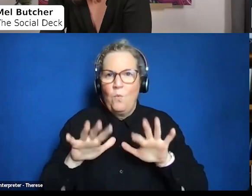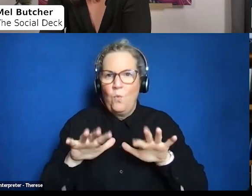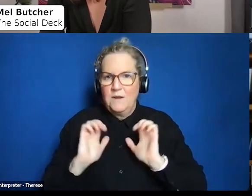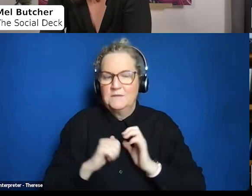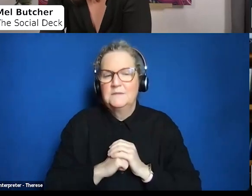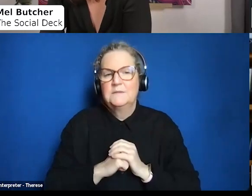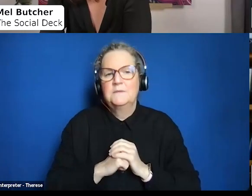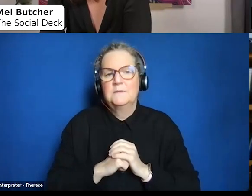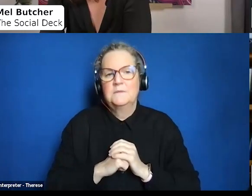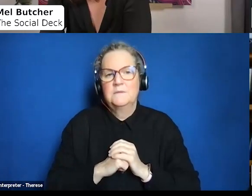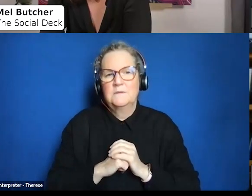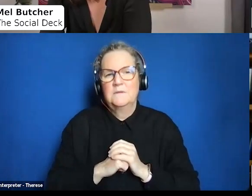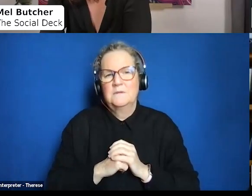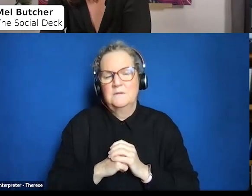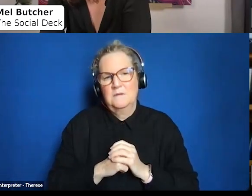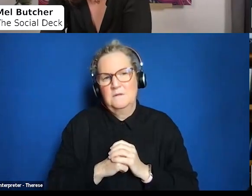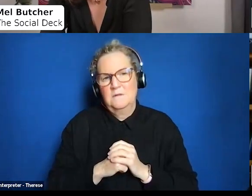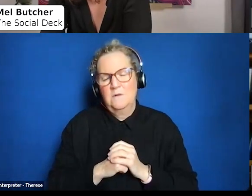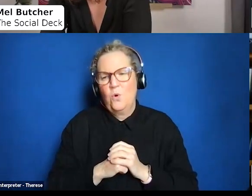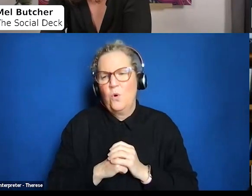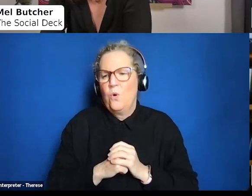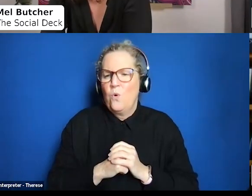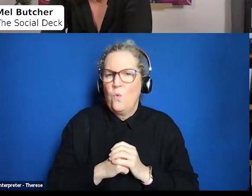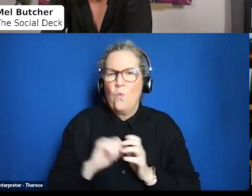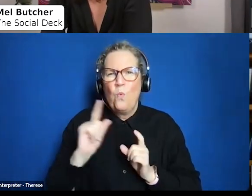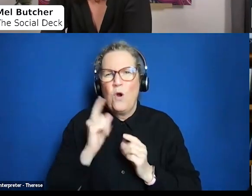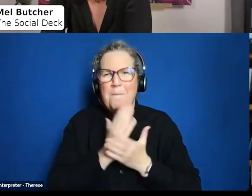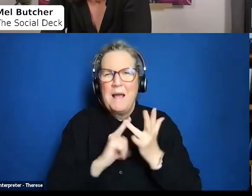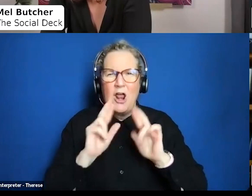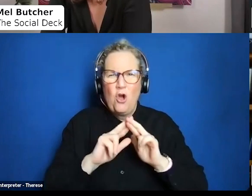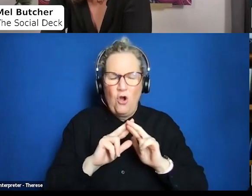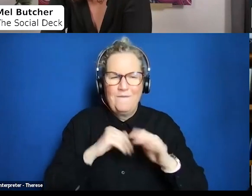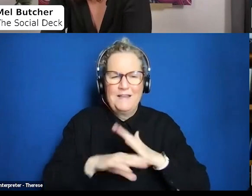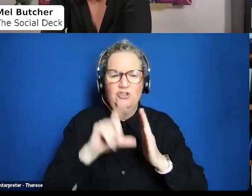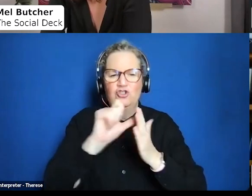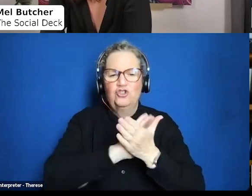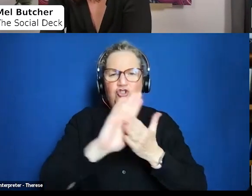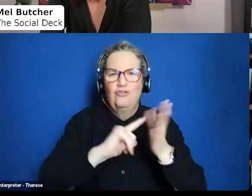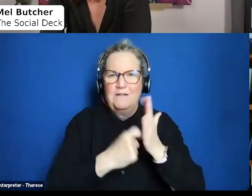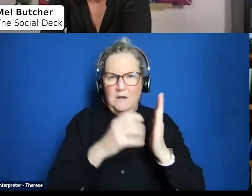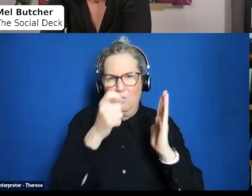and it's what parts of the wording in the charter of the charter were hardest